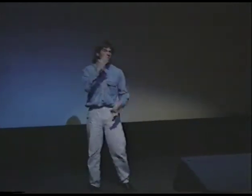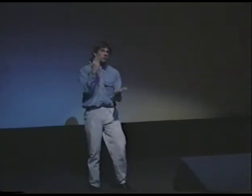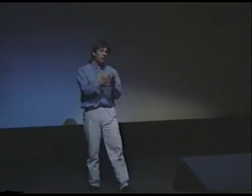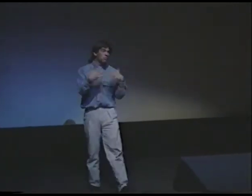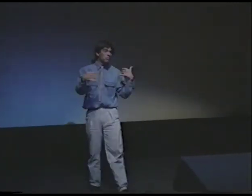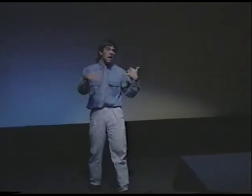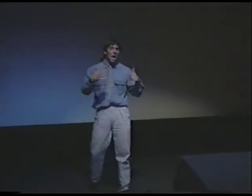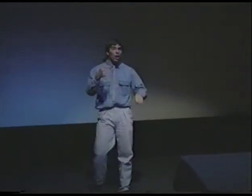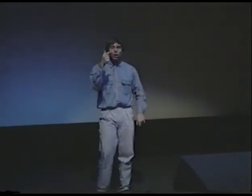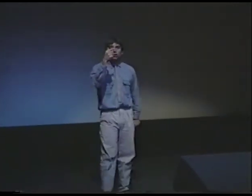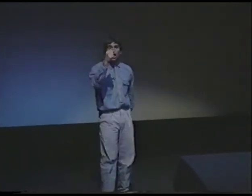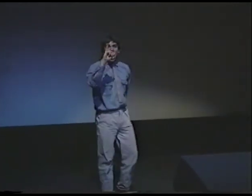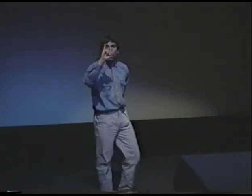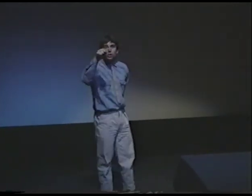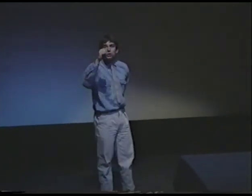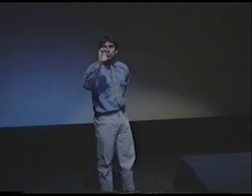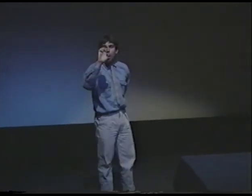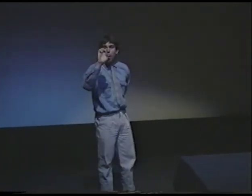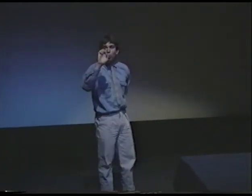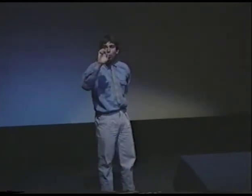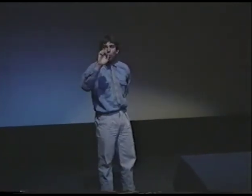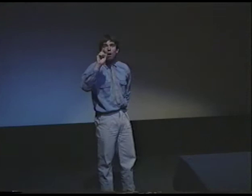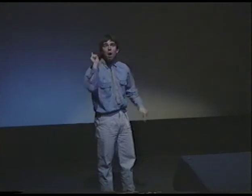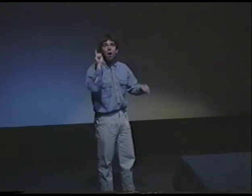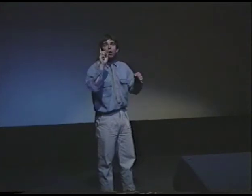until I was late, till I was older.